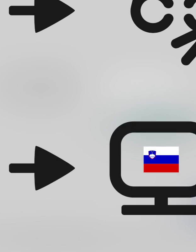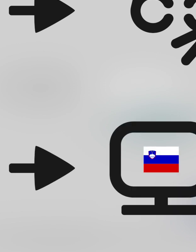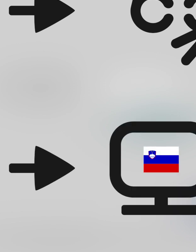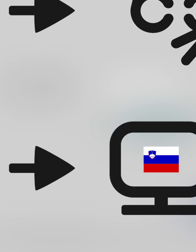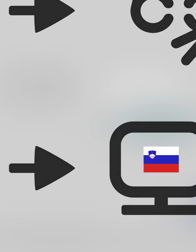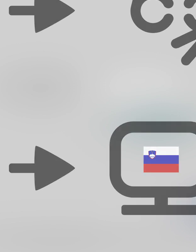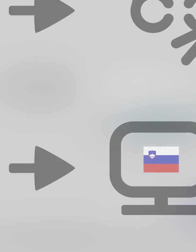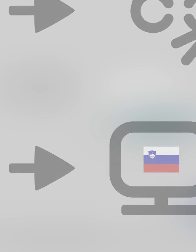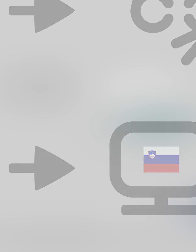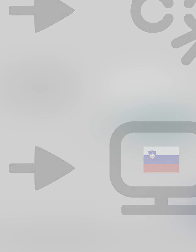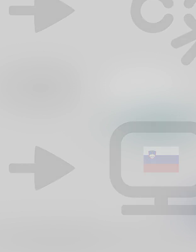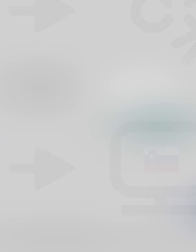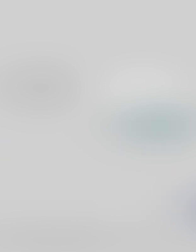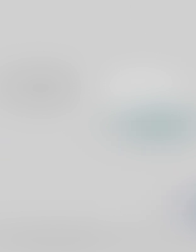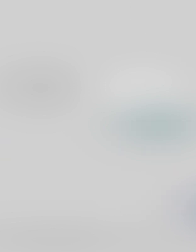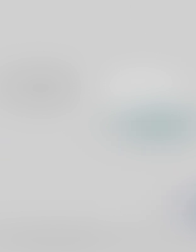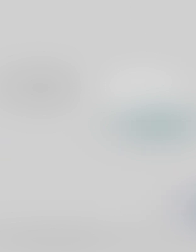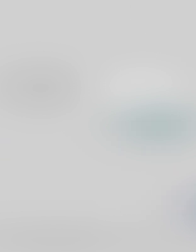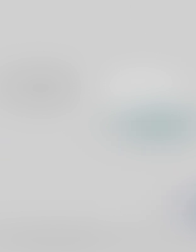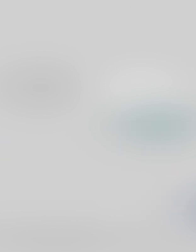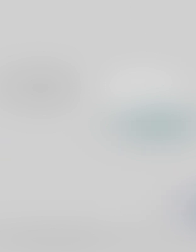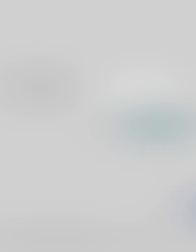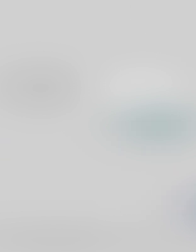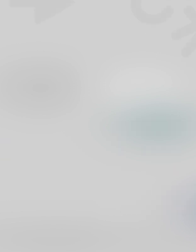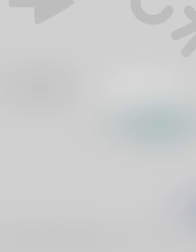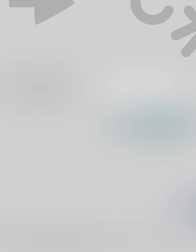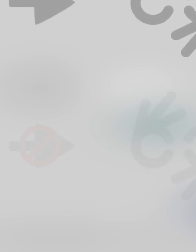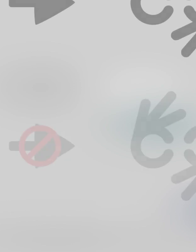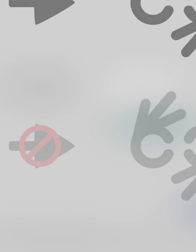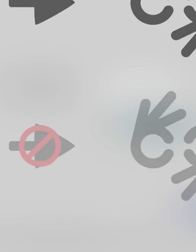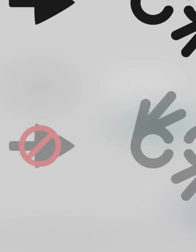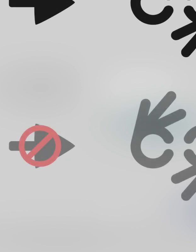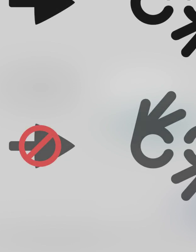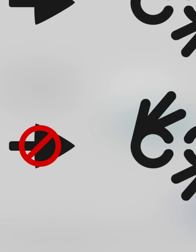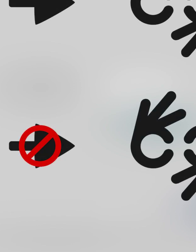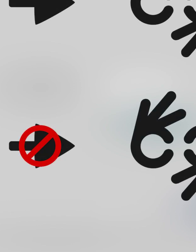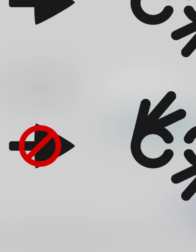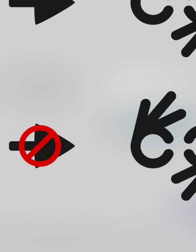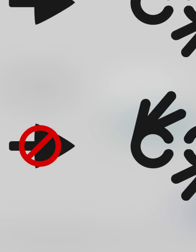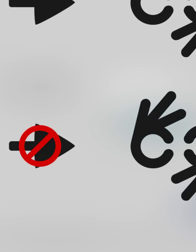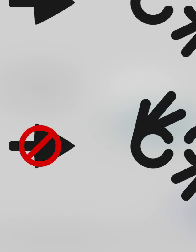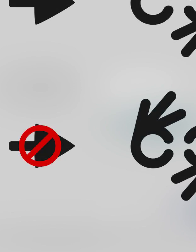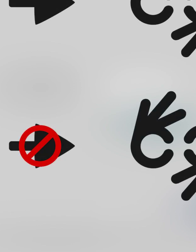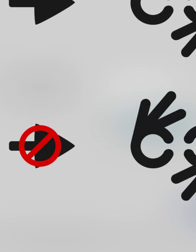Slovene terms. If you remember from the previous video user accounts are tied to a specific sign